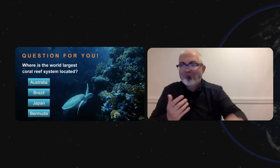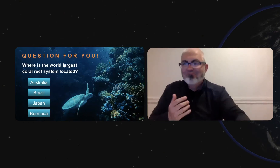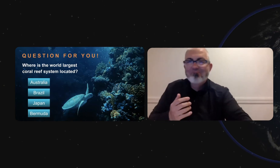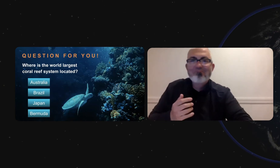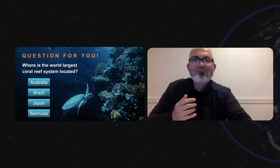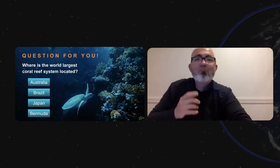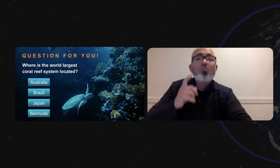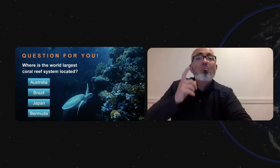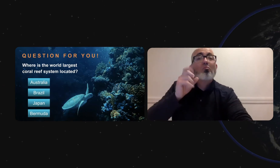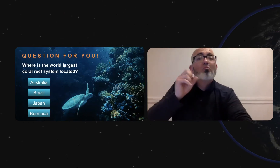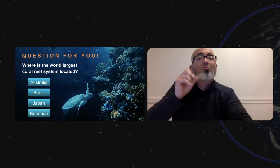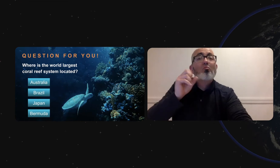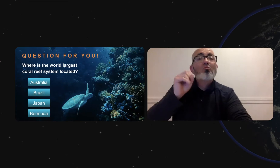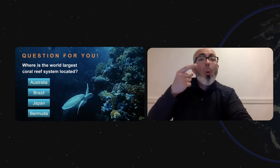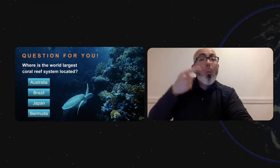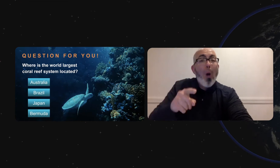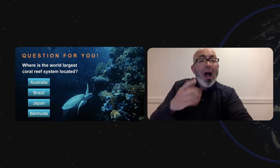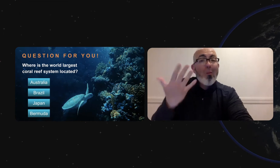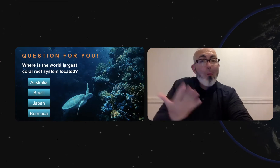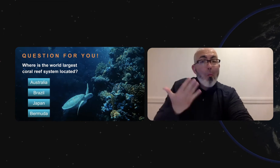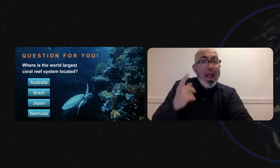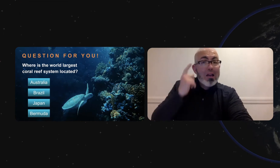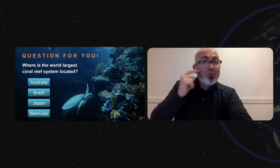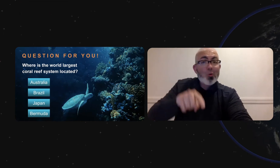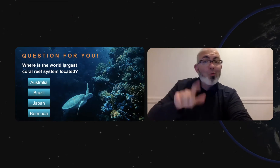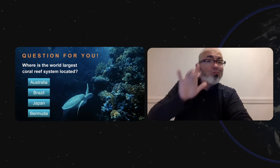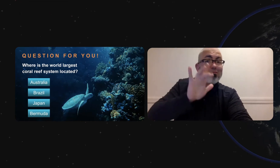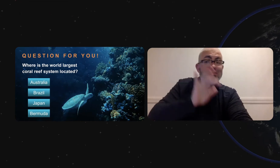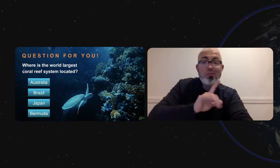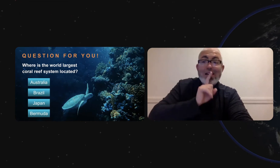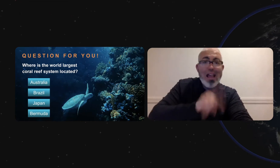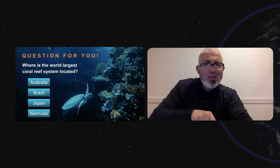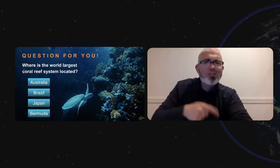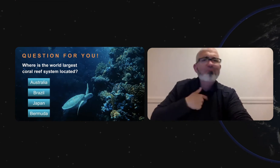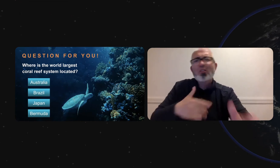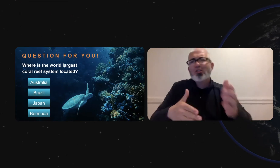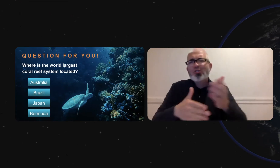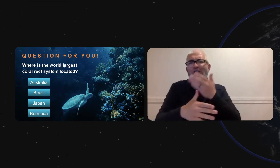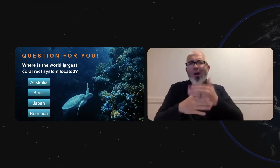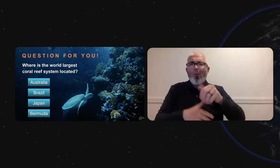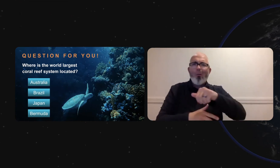Can you imagine swimming from end to end?